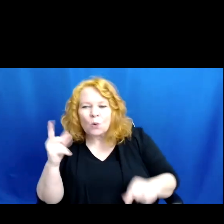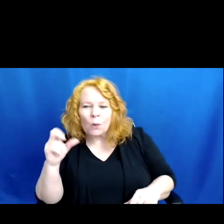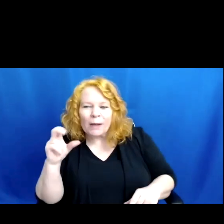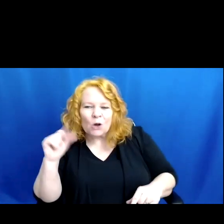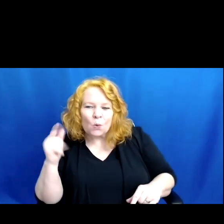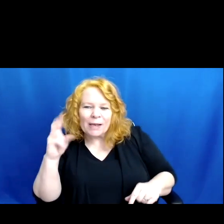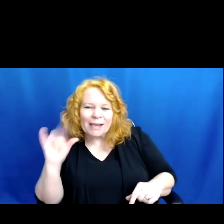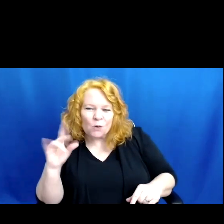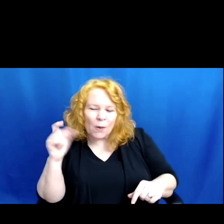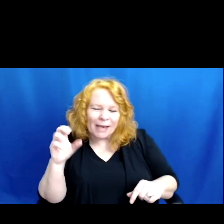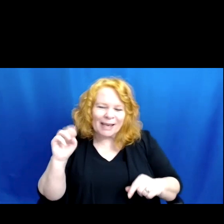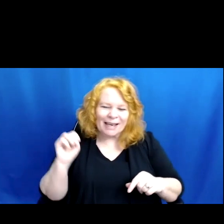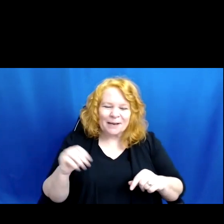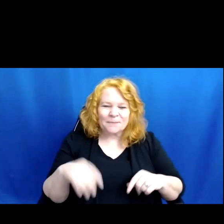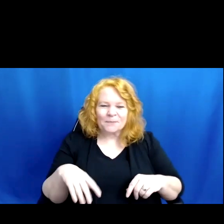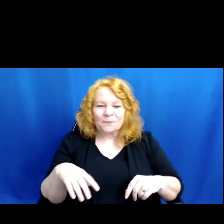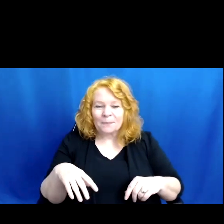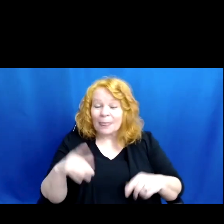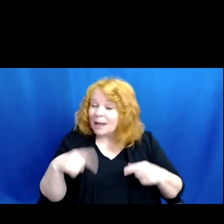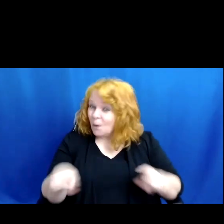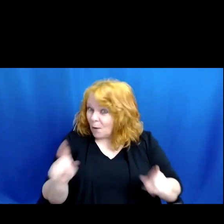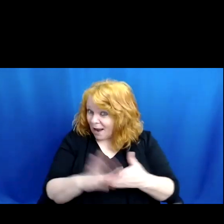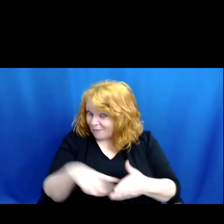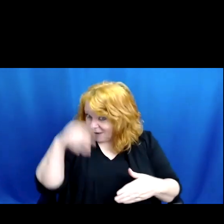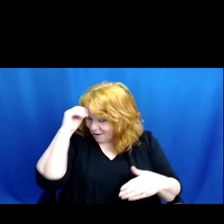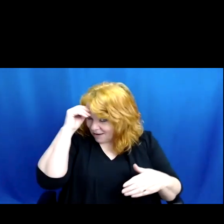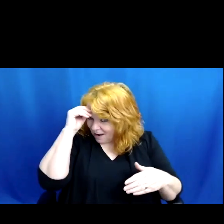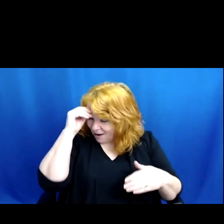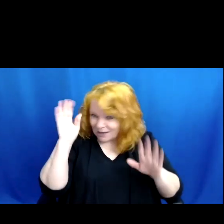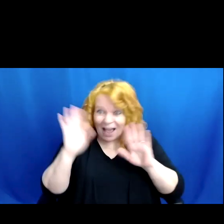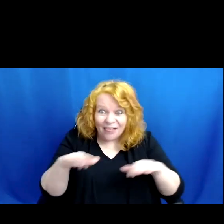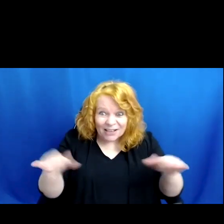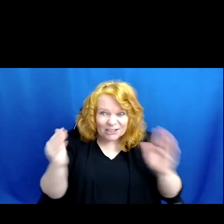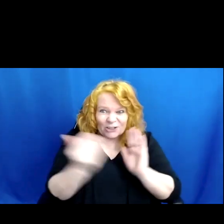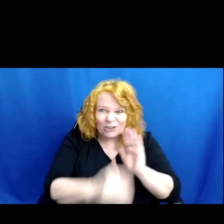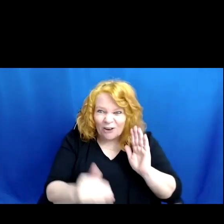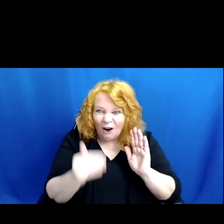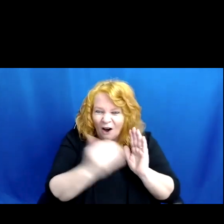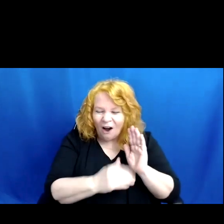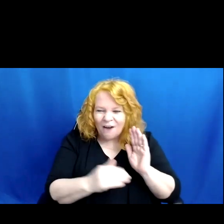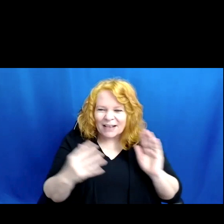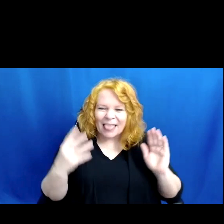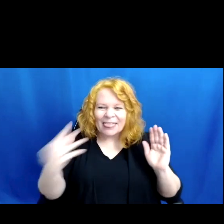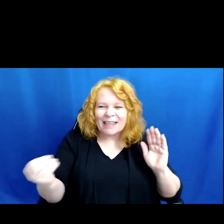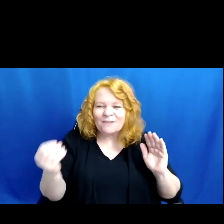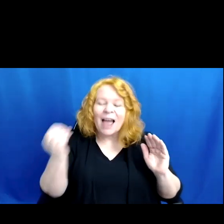And as I have found out children often go away and they are humming that song or they